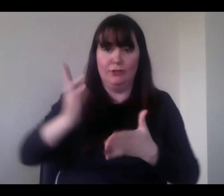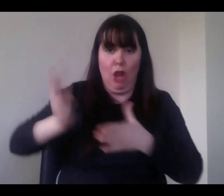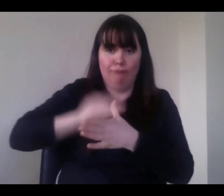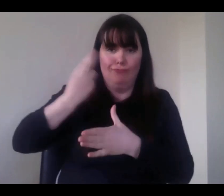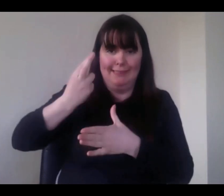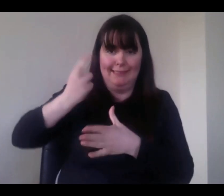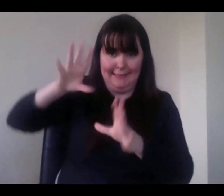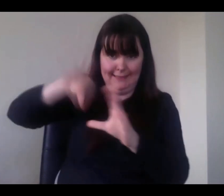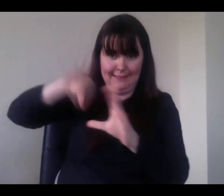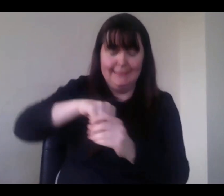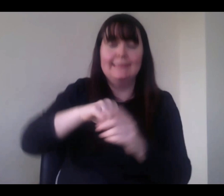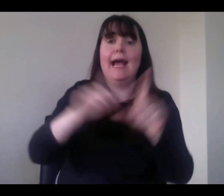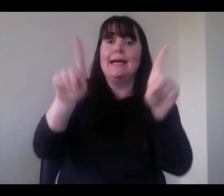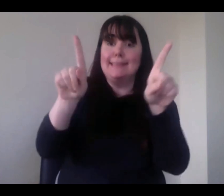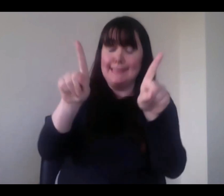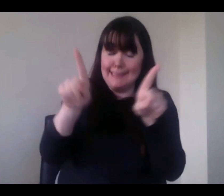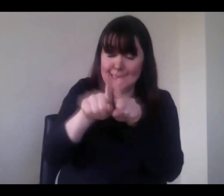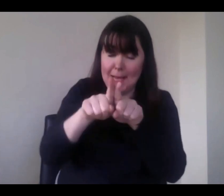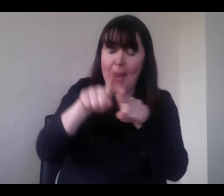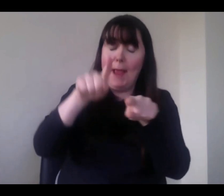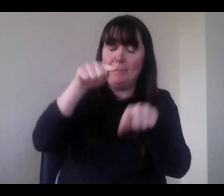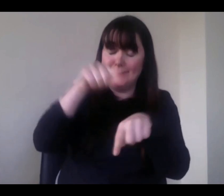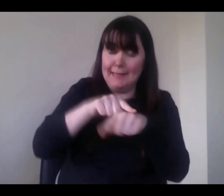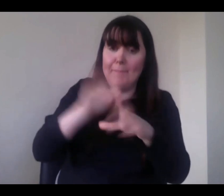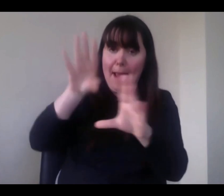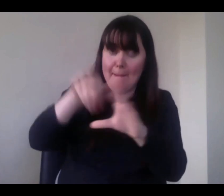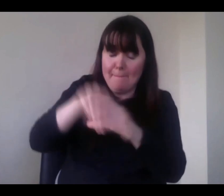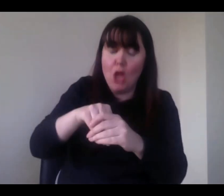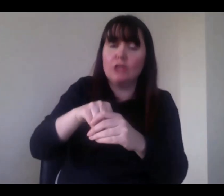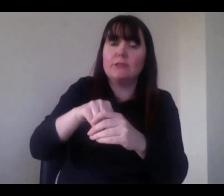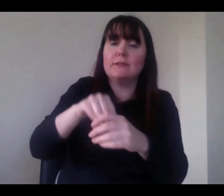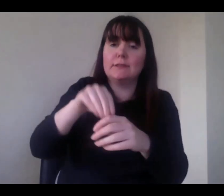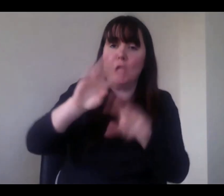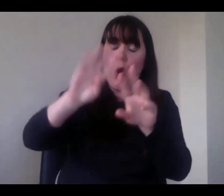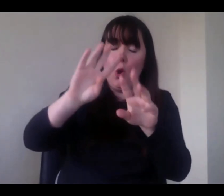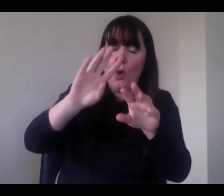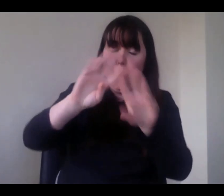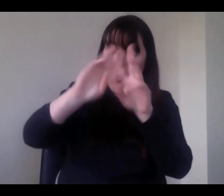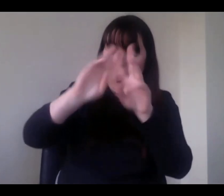You were completely, what we wanted to do is immerse you completely into a Deaf sign language